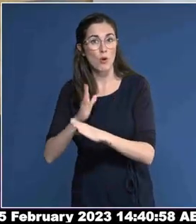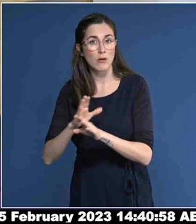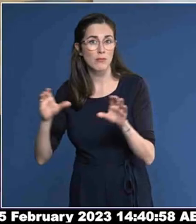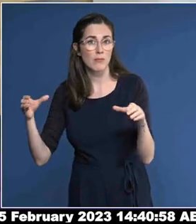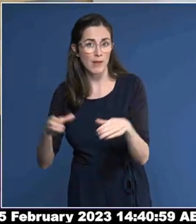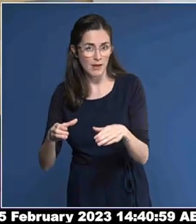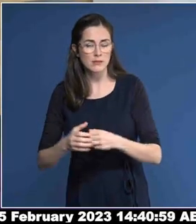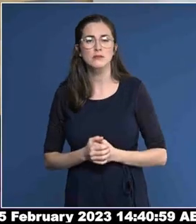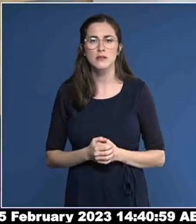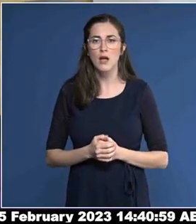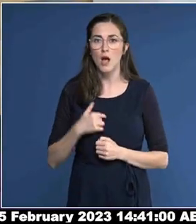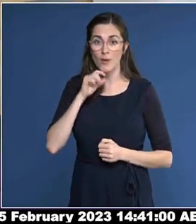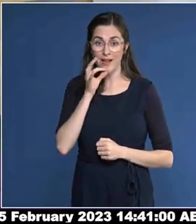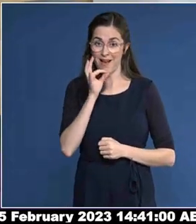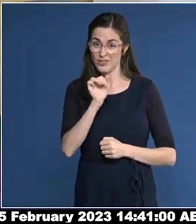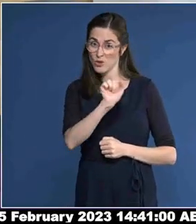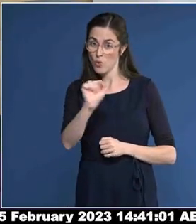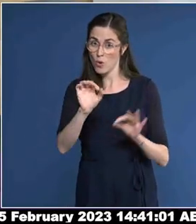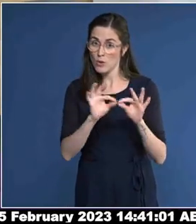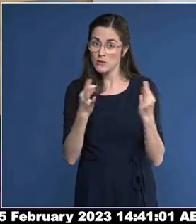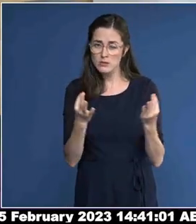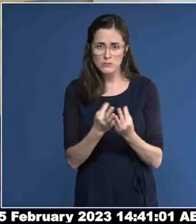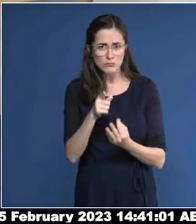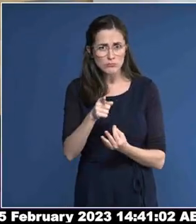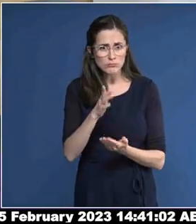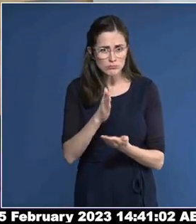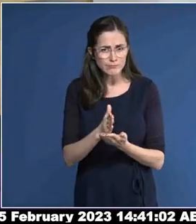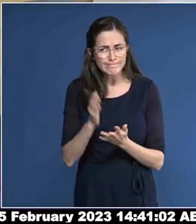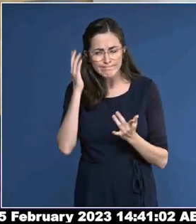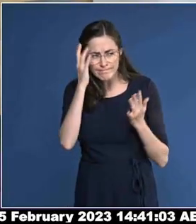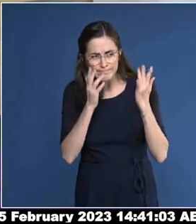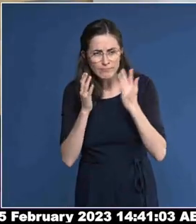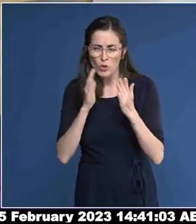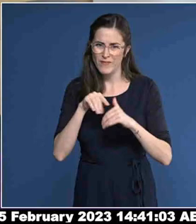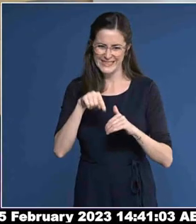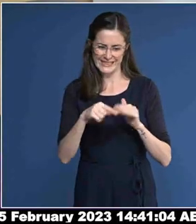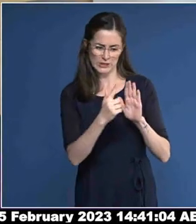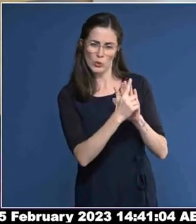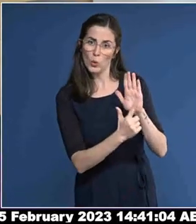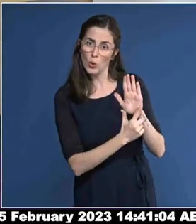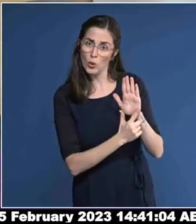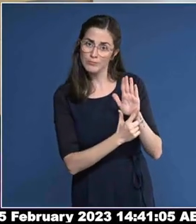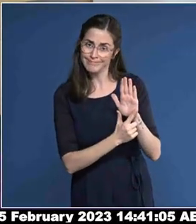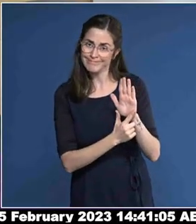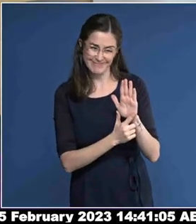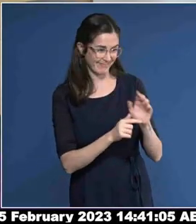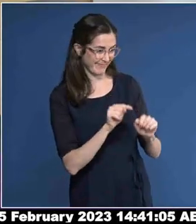for yourself - really thought about that group home, for example, as both a workplace